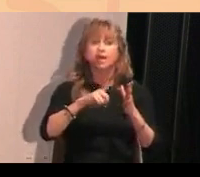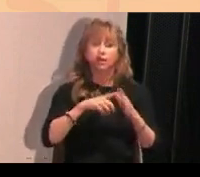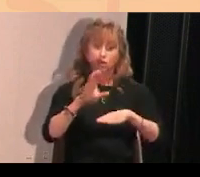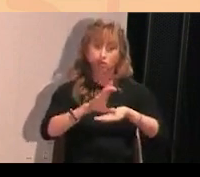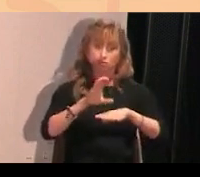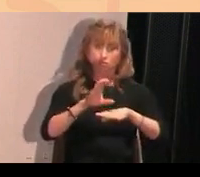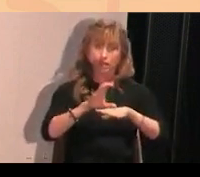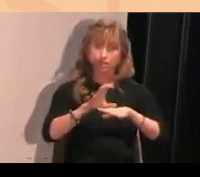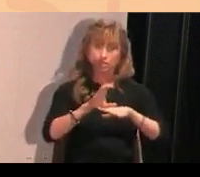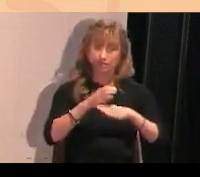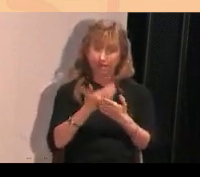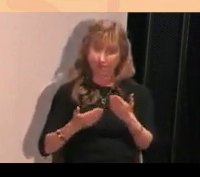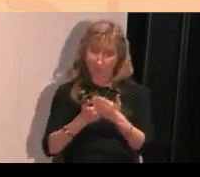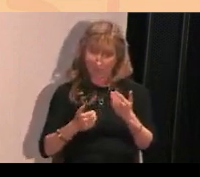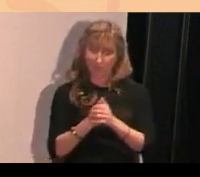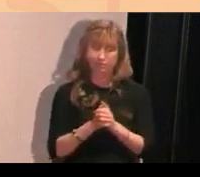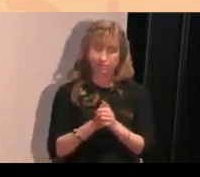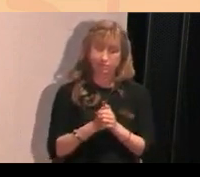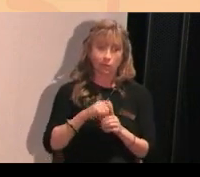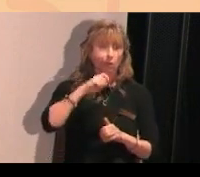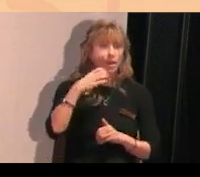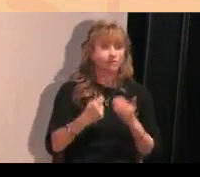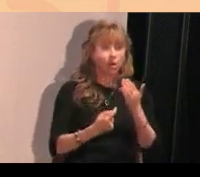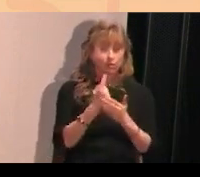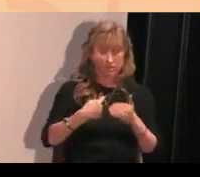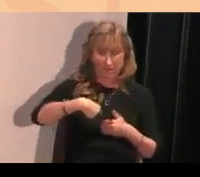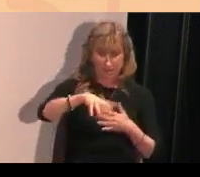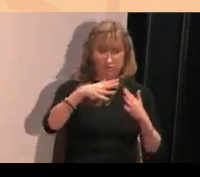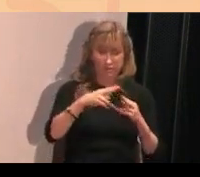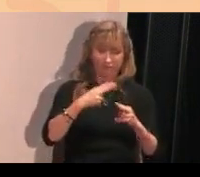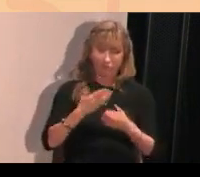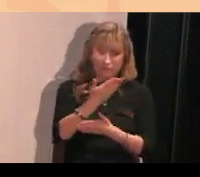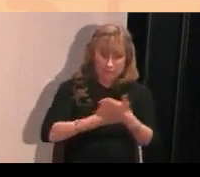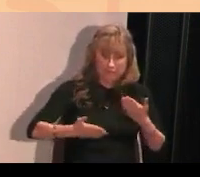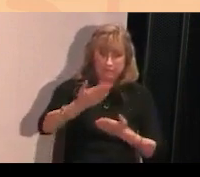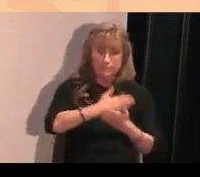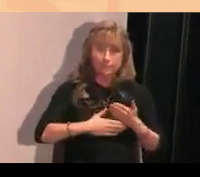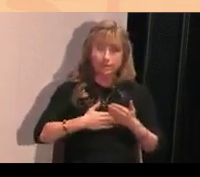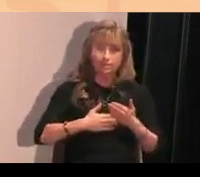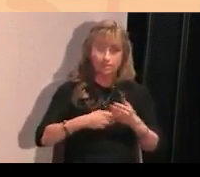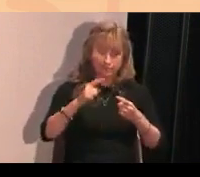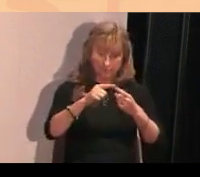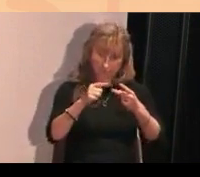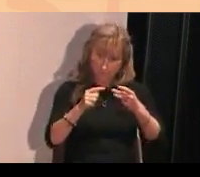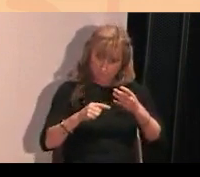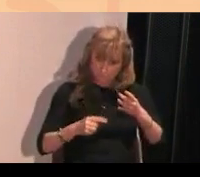there will be opportunities throughout the week to discuss these further and consider what the